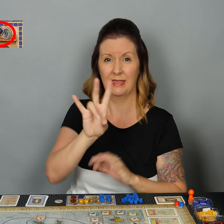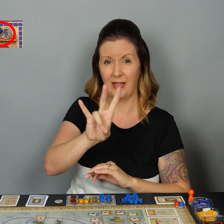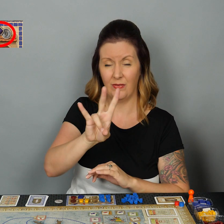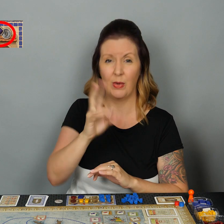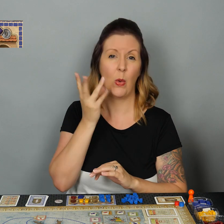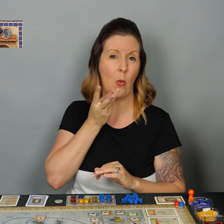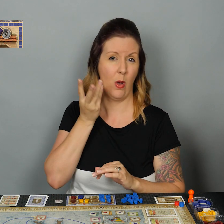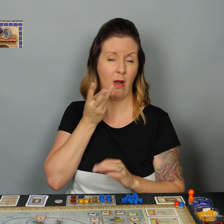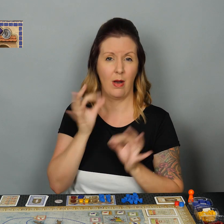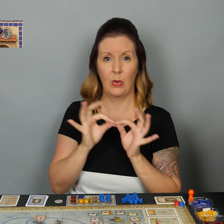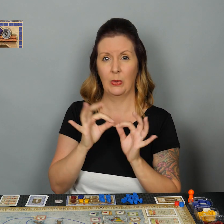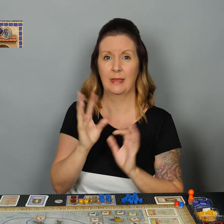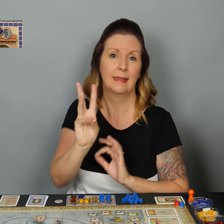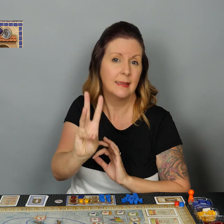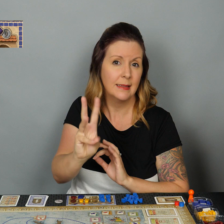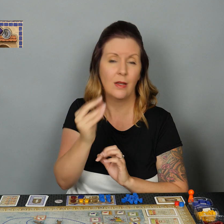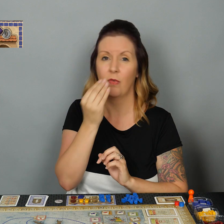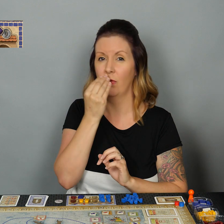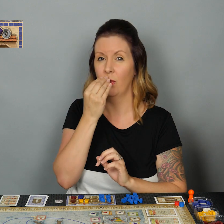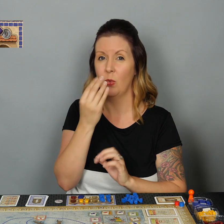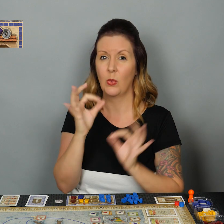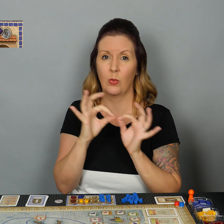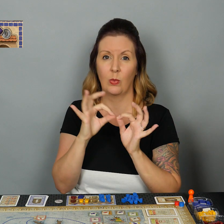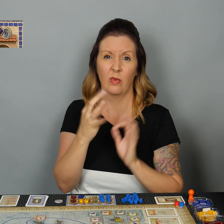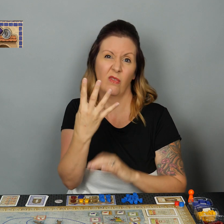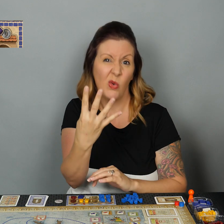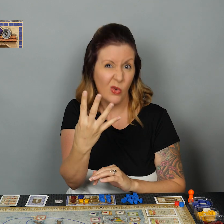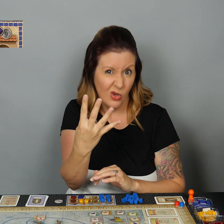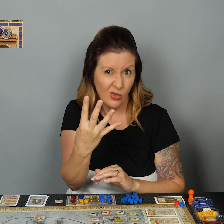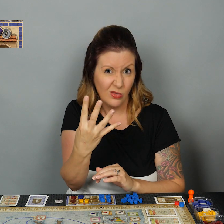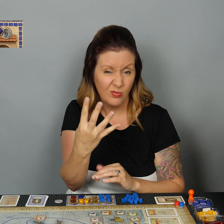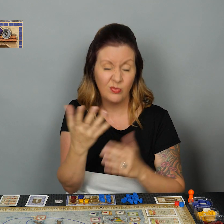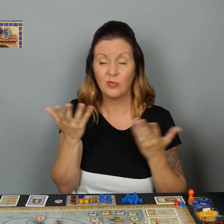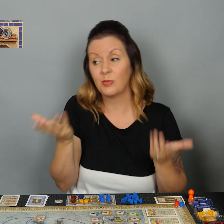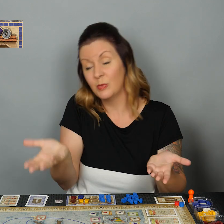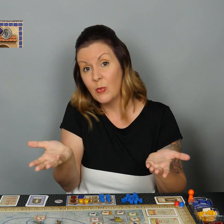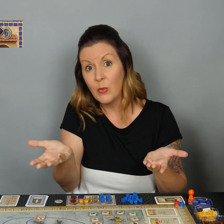Cloth is worth 7, wine is worth 6, and food is worth 4.